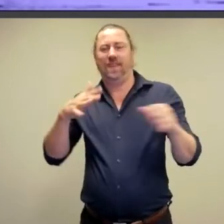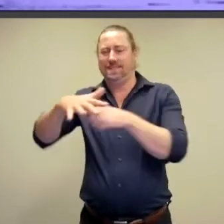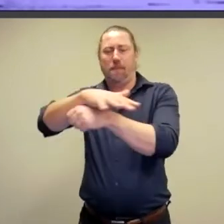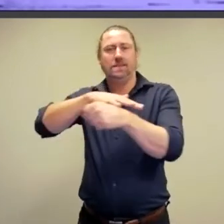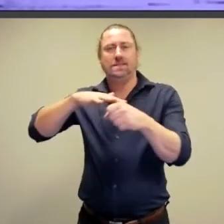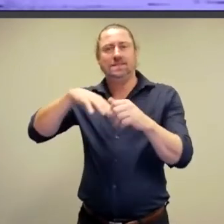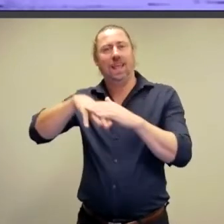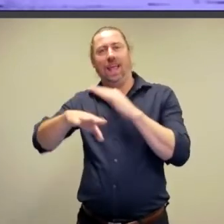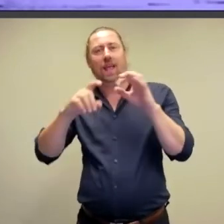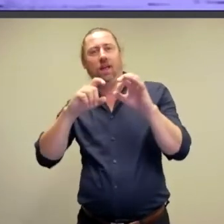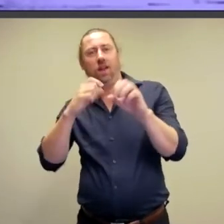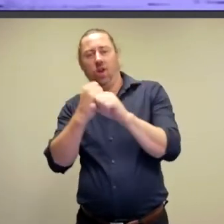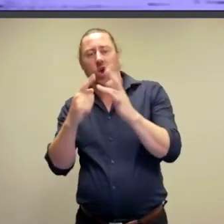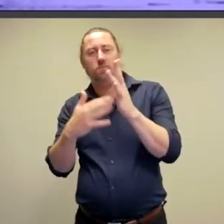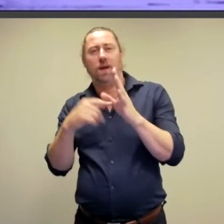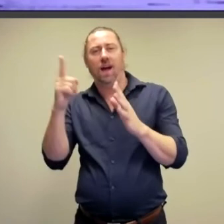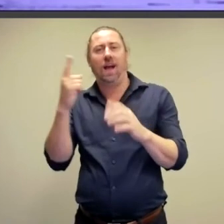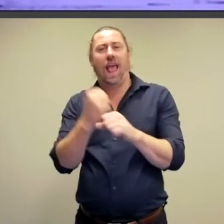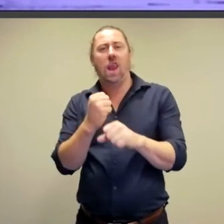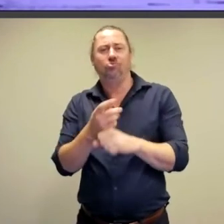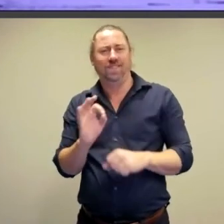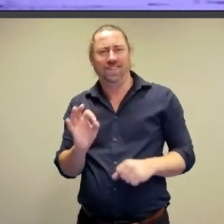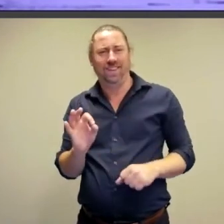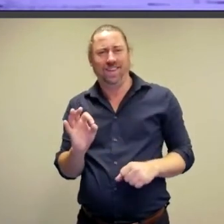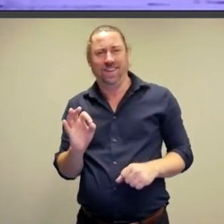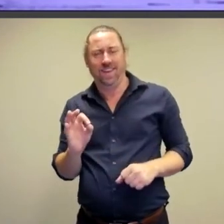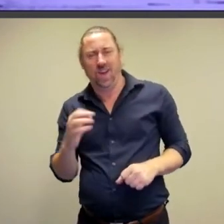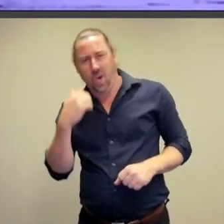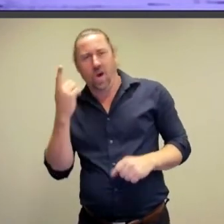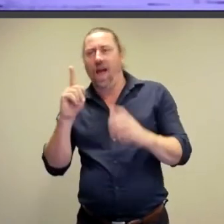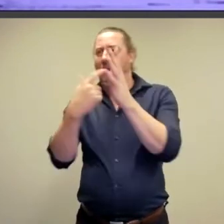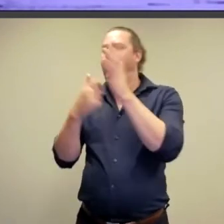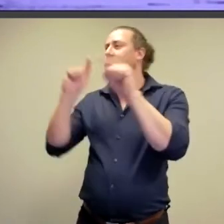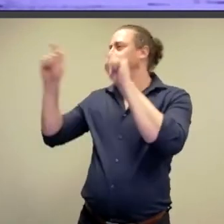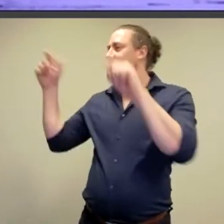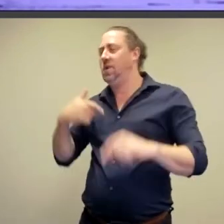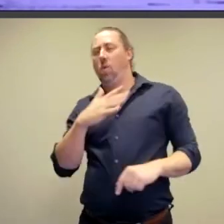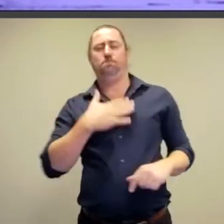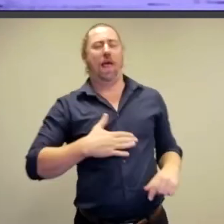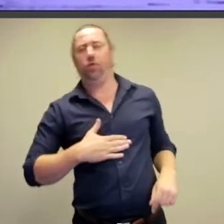normally kind of go deliberately in order to look at a